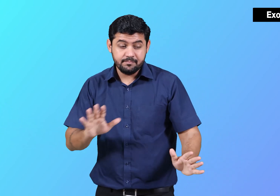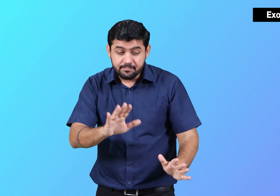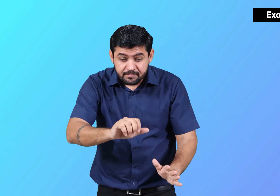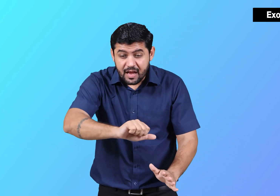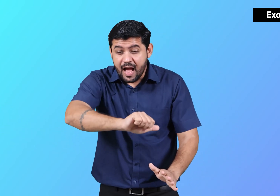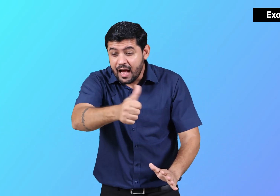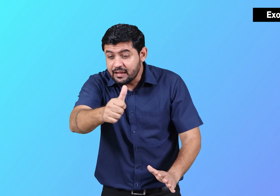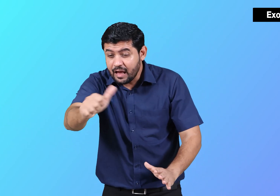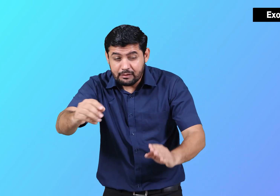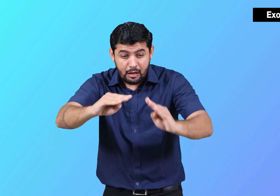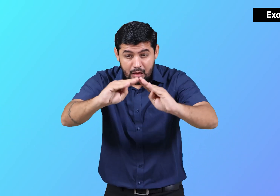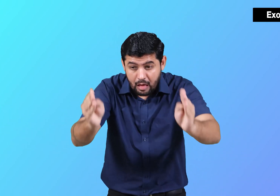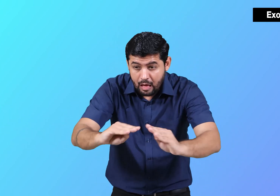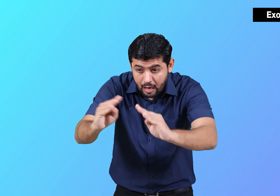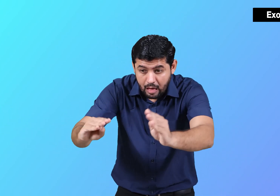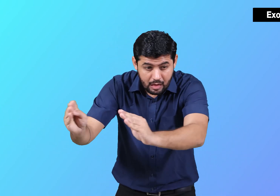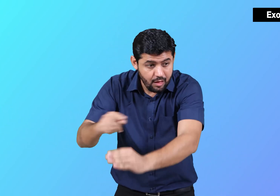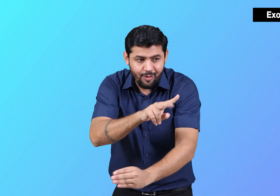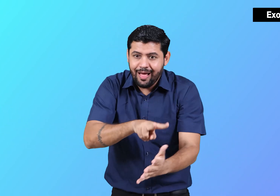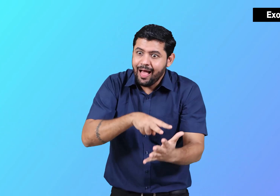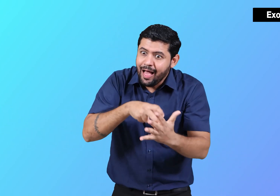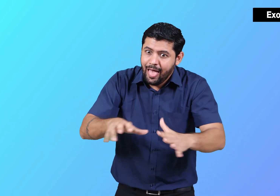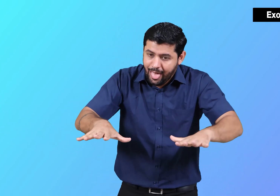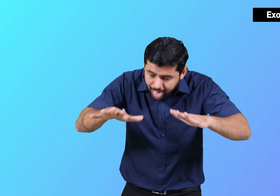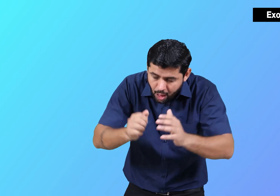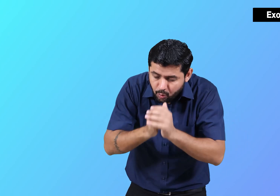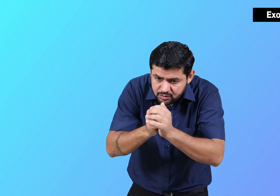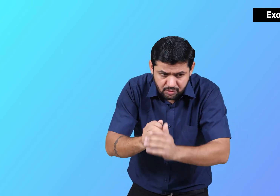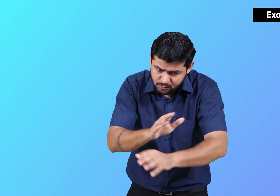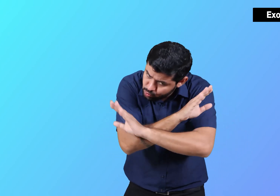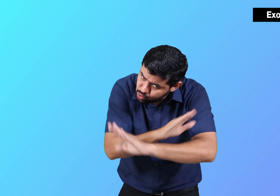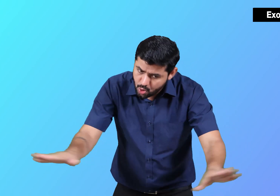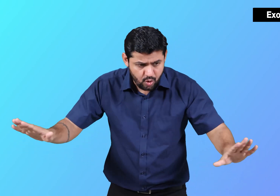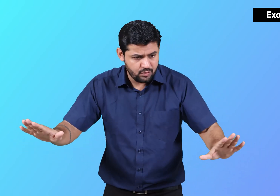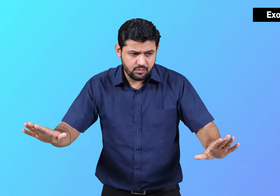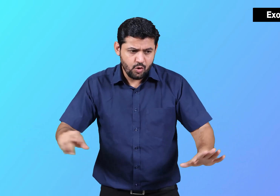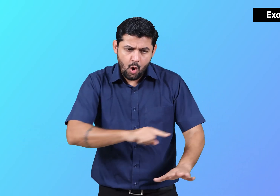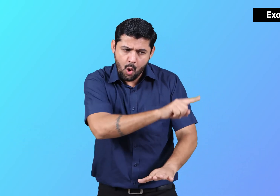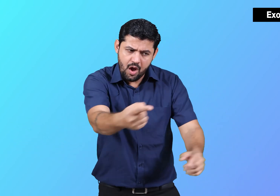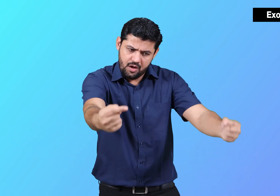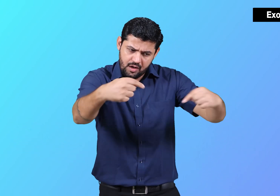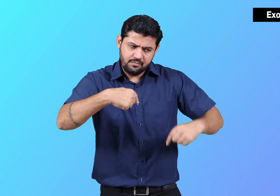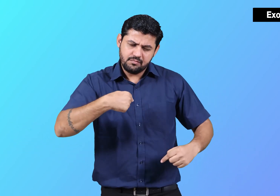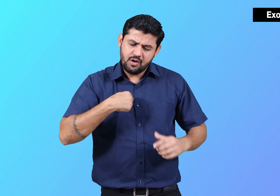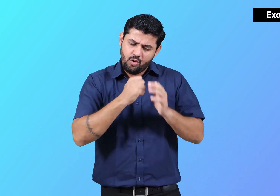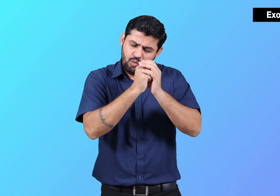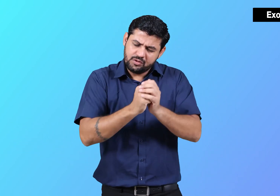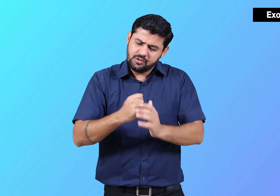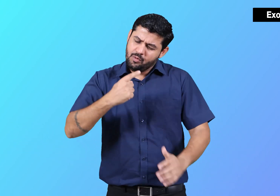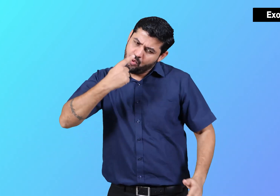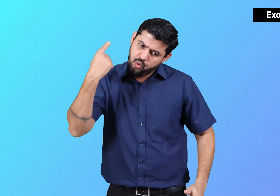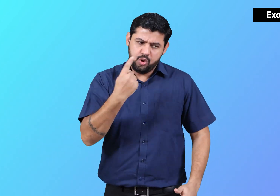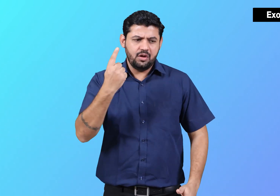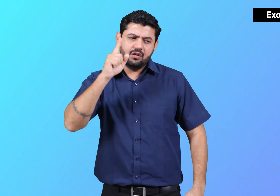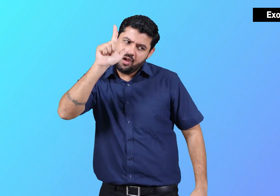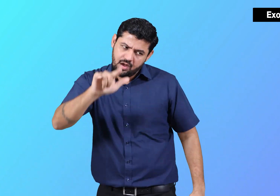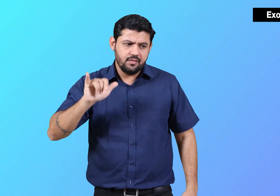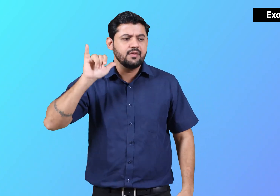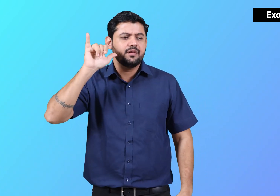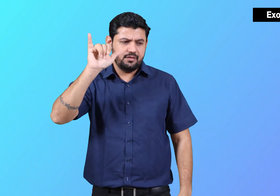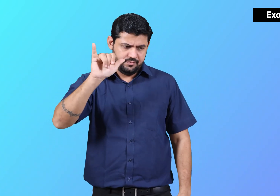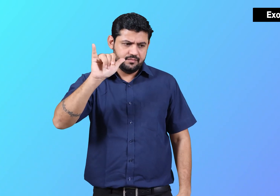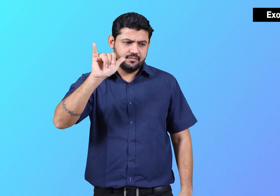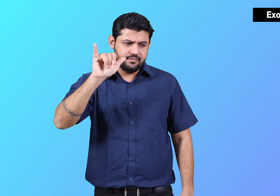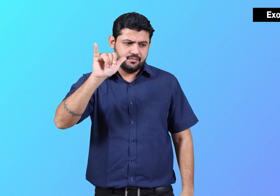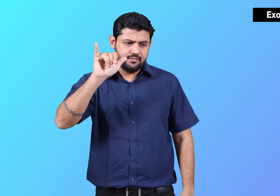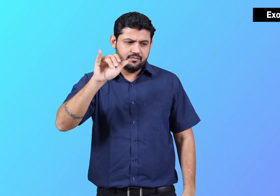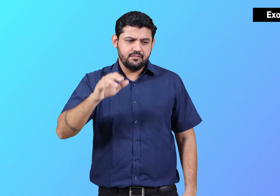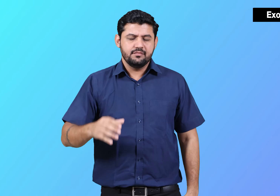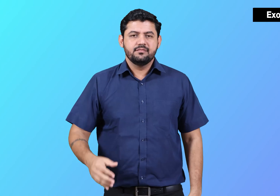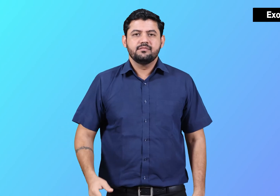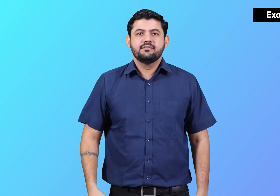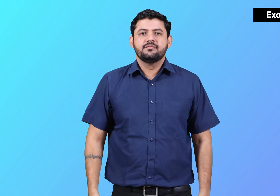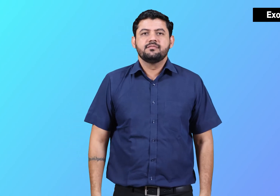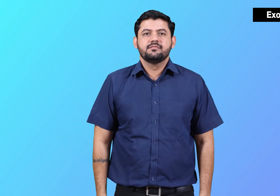Don’t worship any other god. I am YAHWEH KANAH—the jealous God. That is my name. I hate for my people to worship other gods.